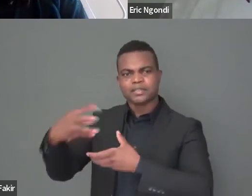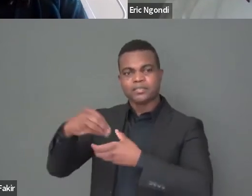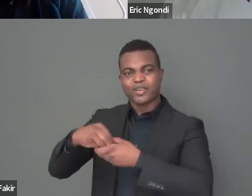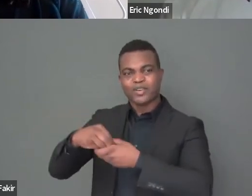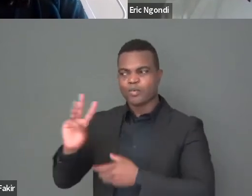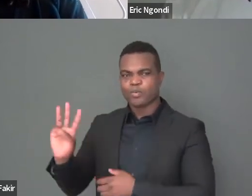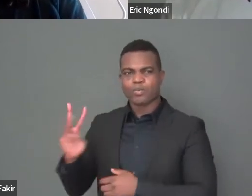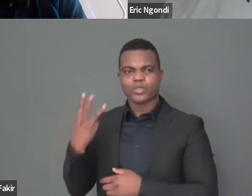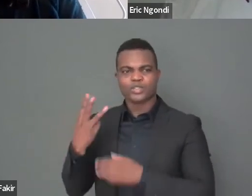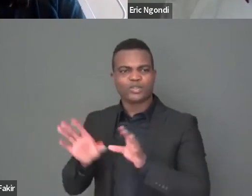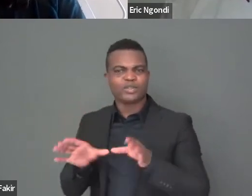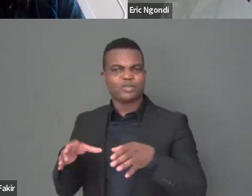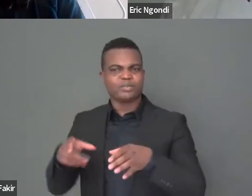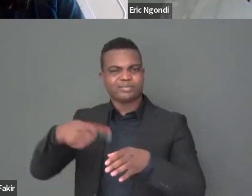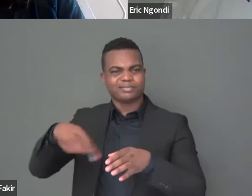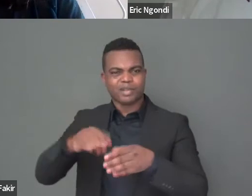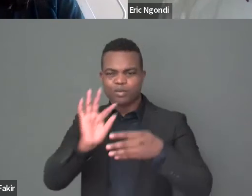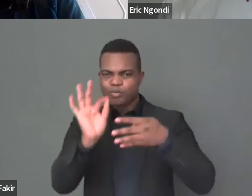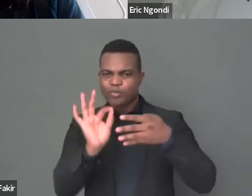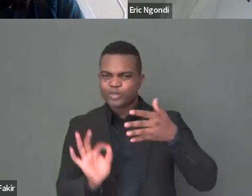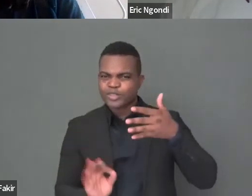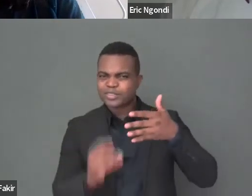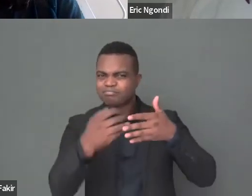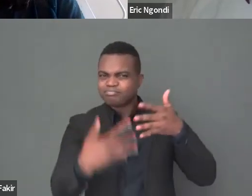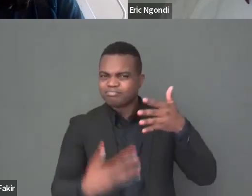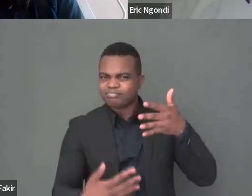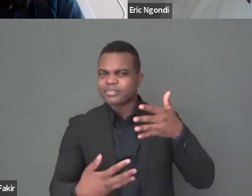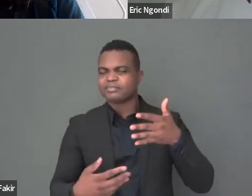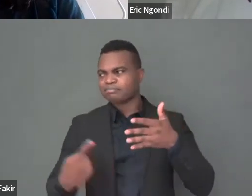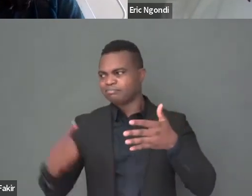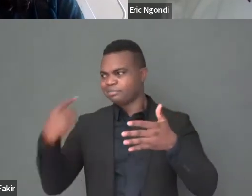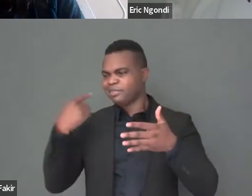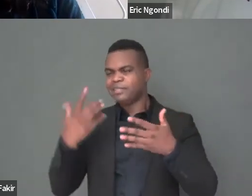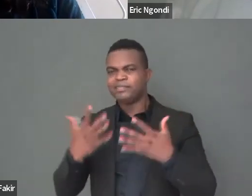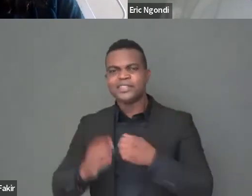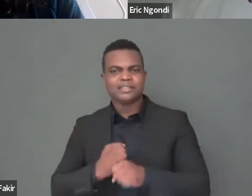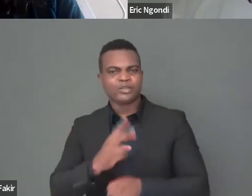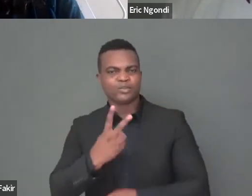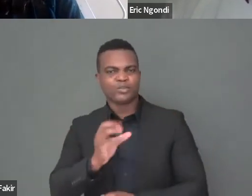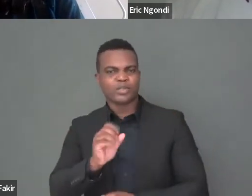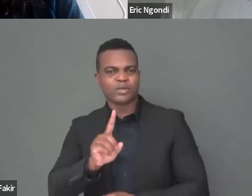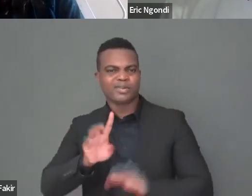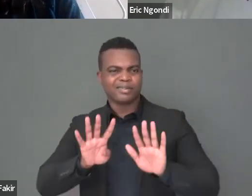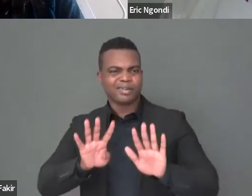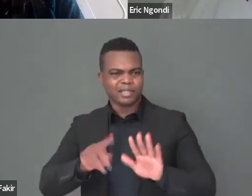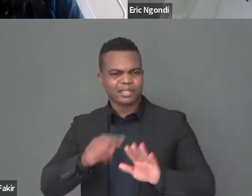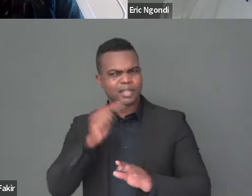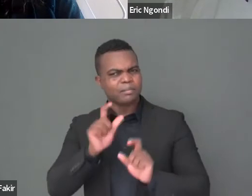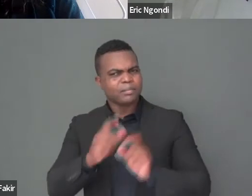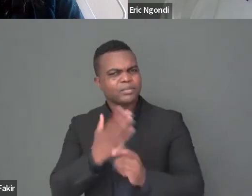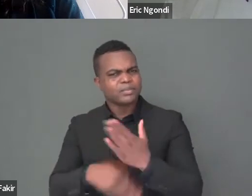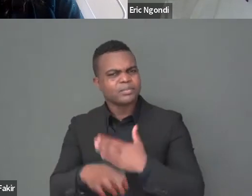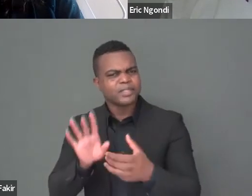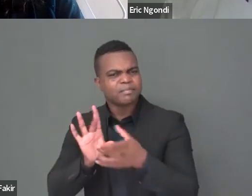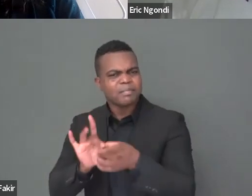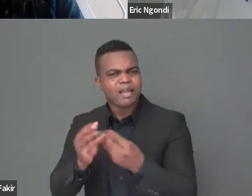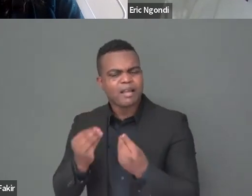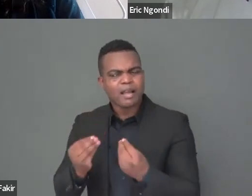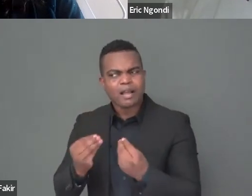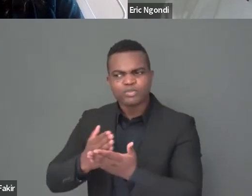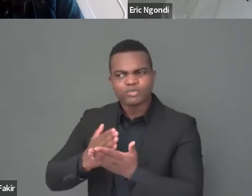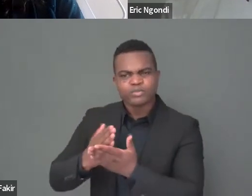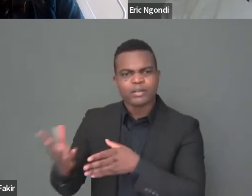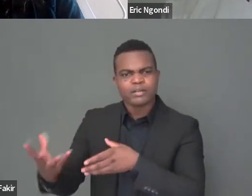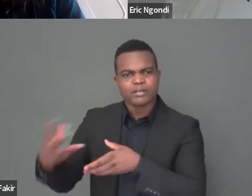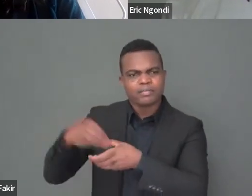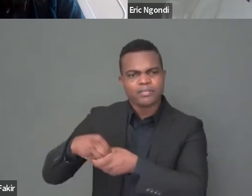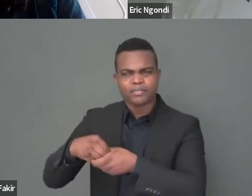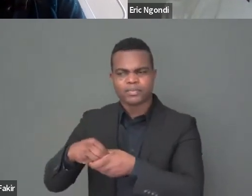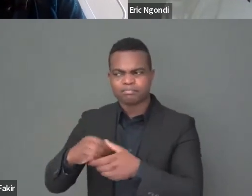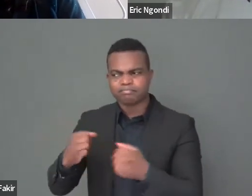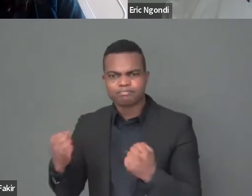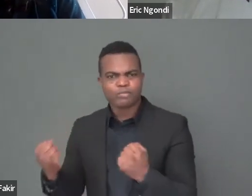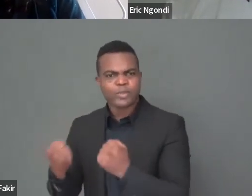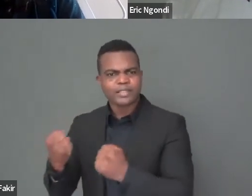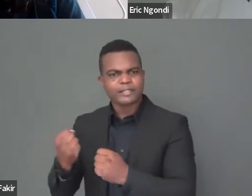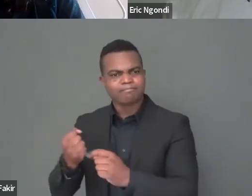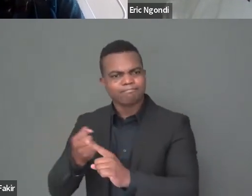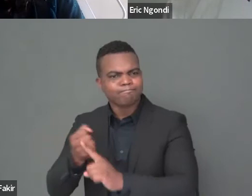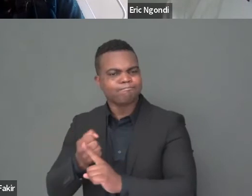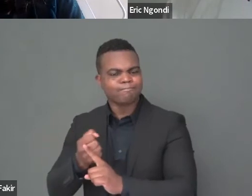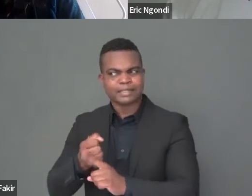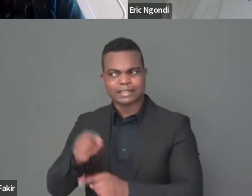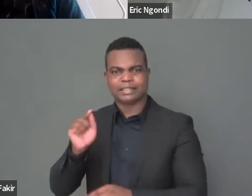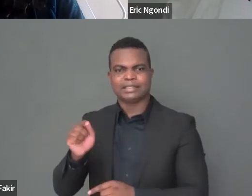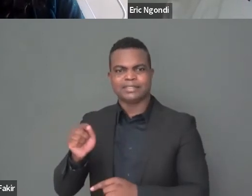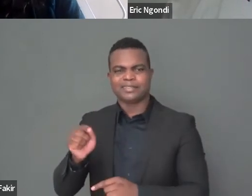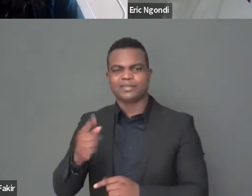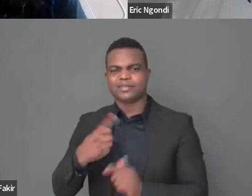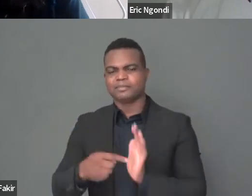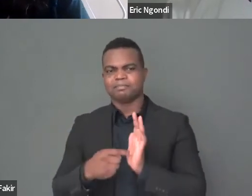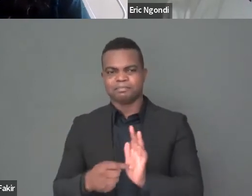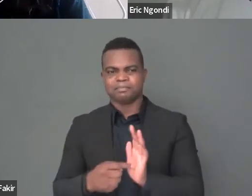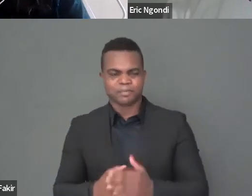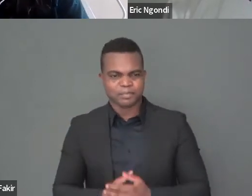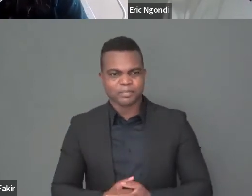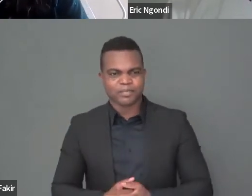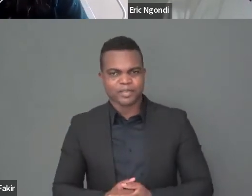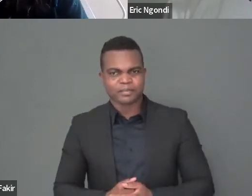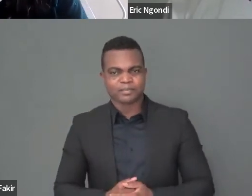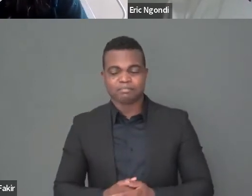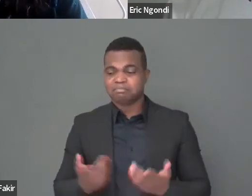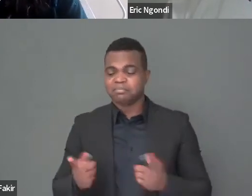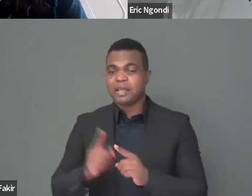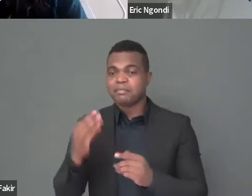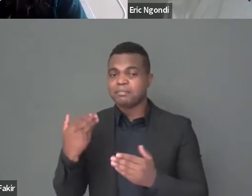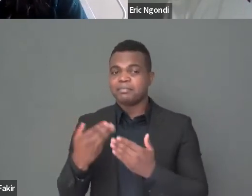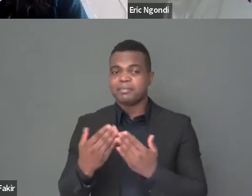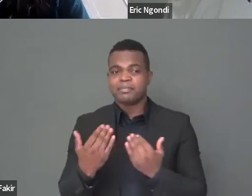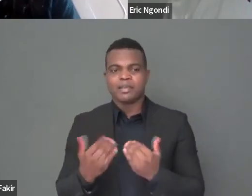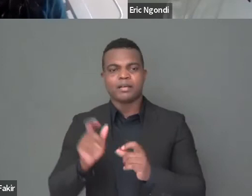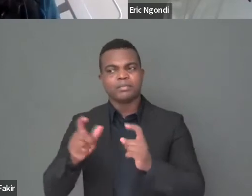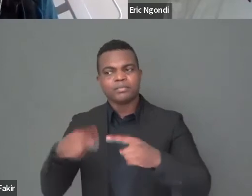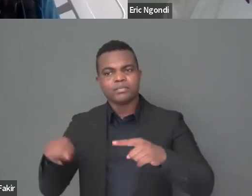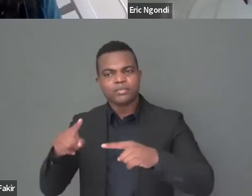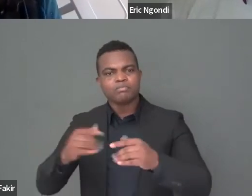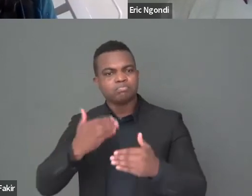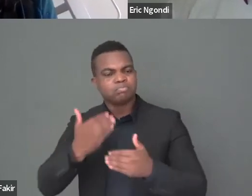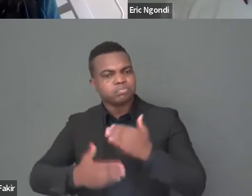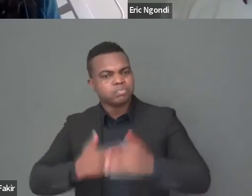Mohammed Ali Loutfy: United disability persons of Kenya Board Member representing youth, who will share examples of data advocacy efforts at the national level, specifically from a you dp DK in Kenya.